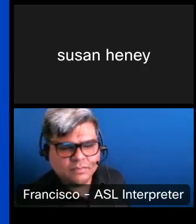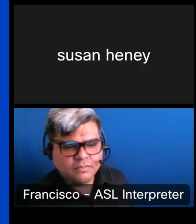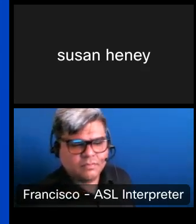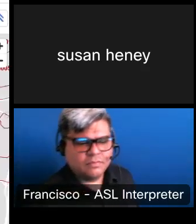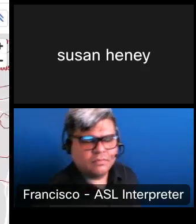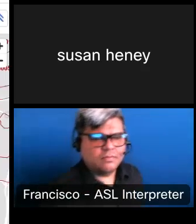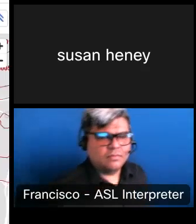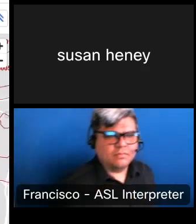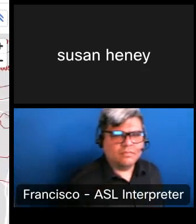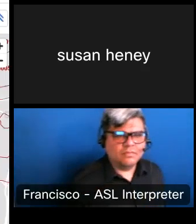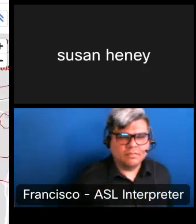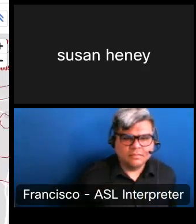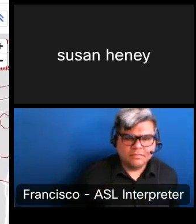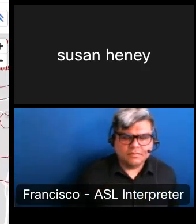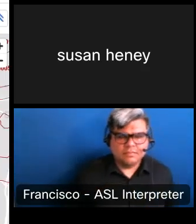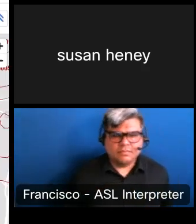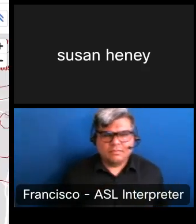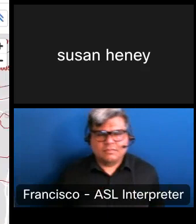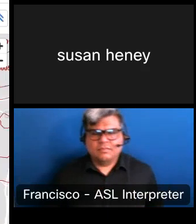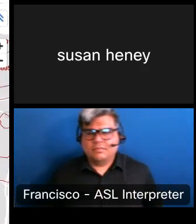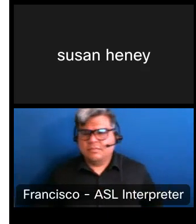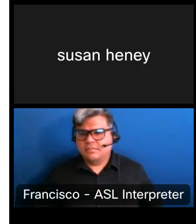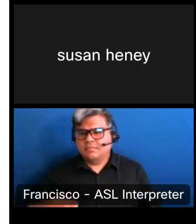Lanette, I'm not sure if your mic got muted by accident. We can't hear you.